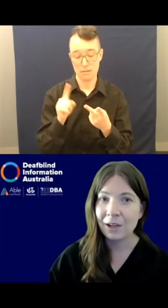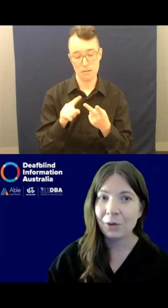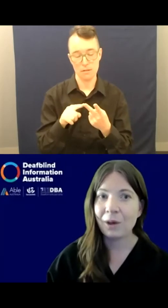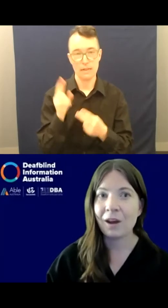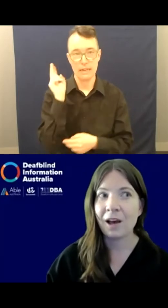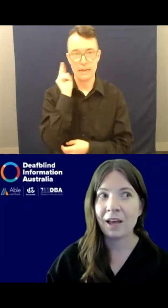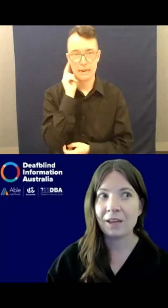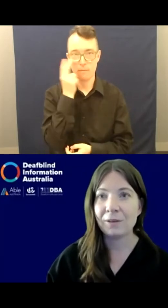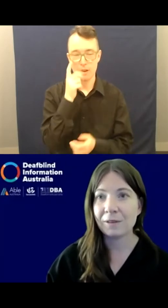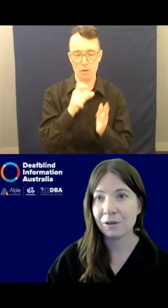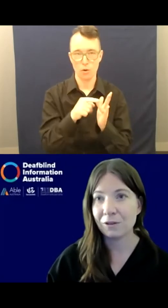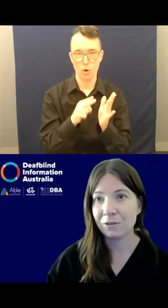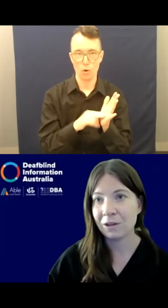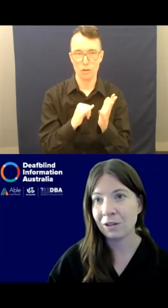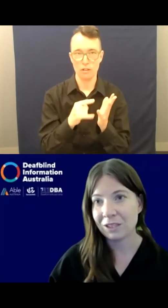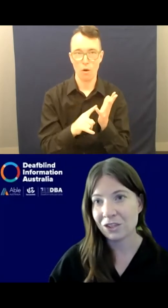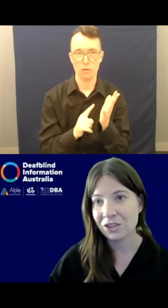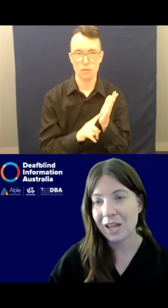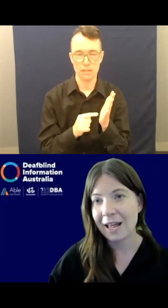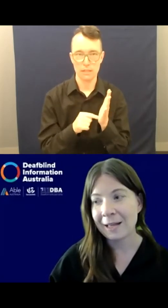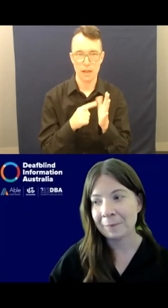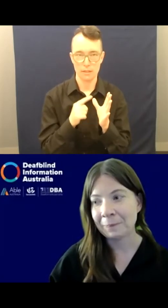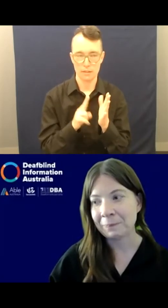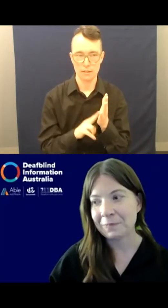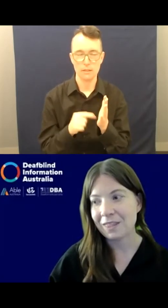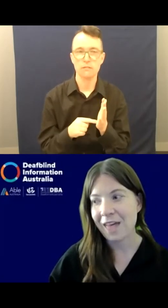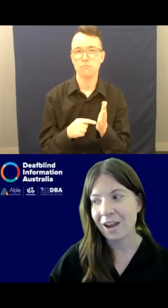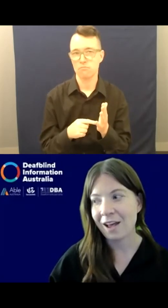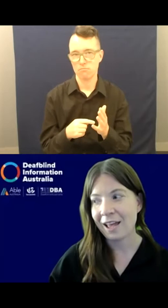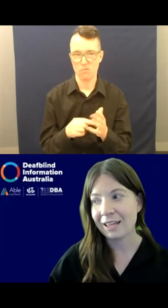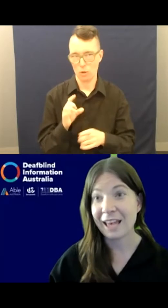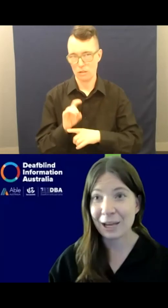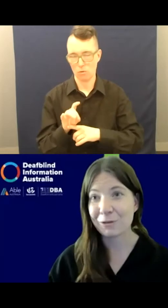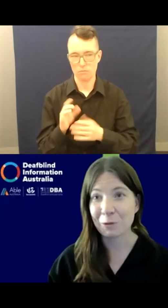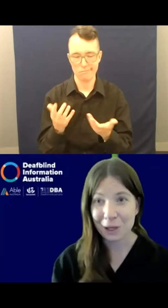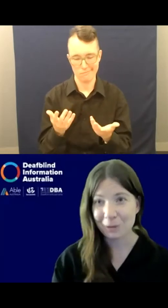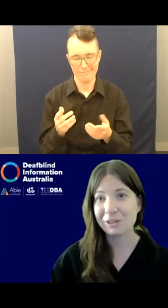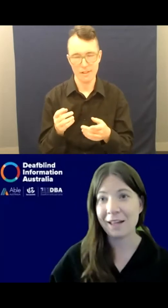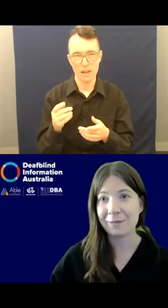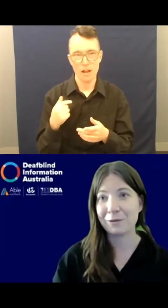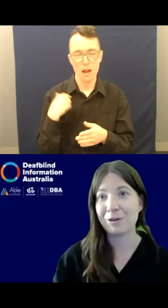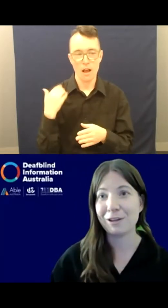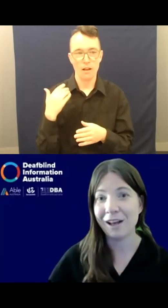where I use a lot of the knowledge that I gain from working with clients with creative arts.